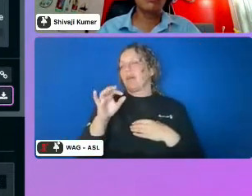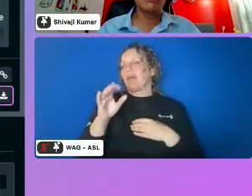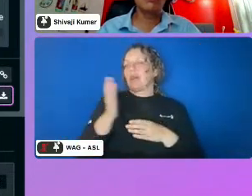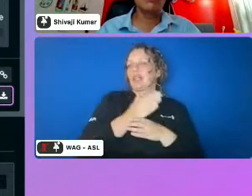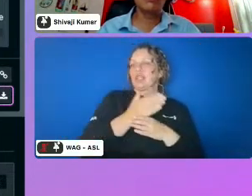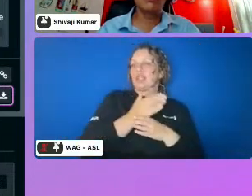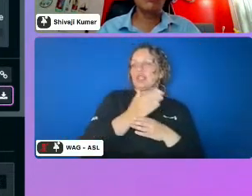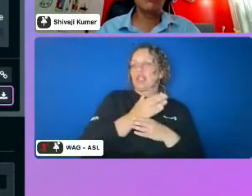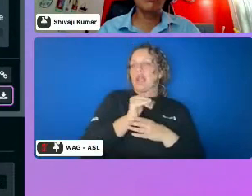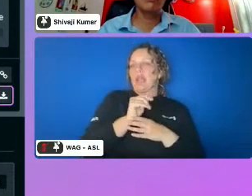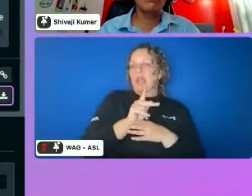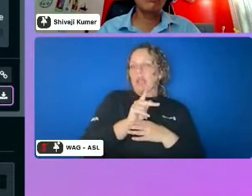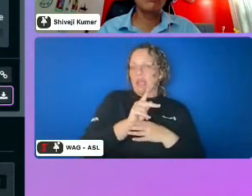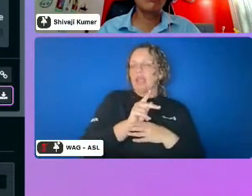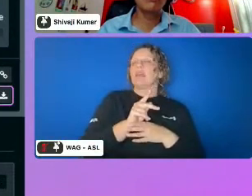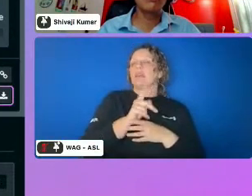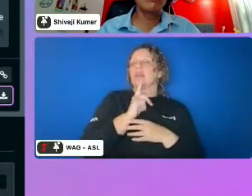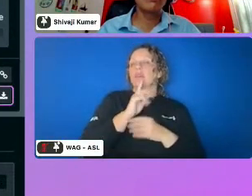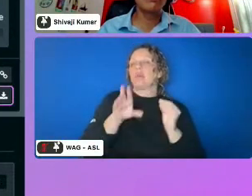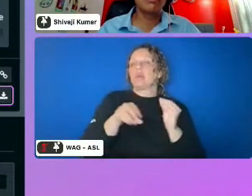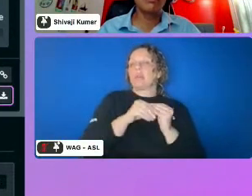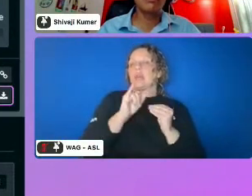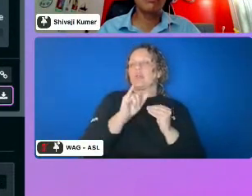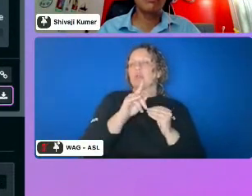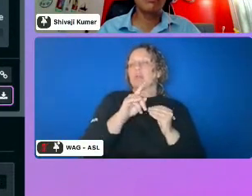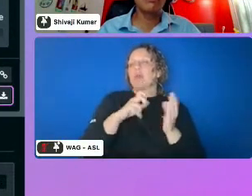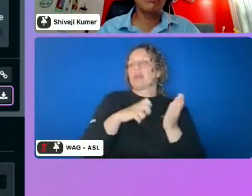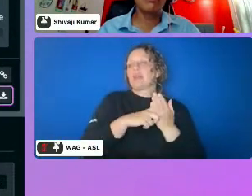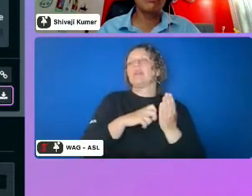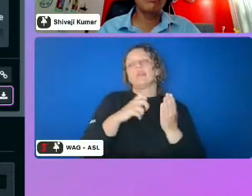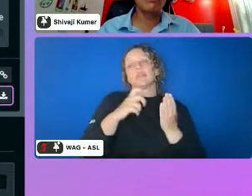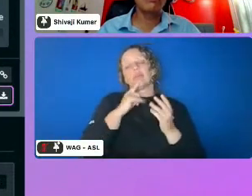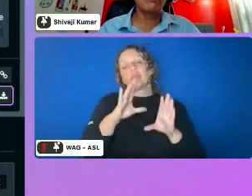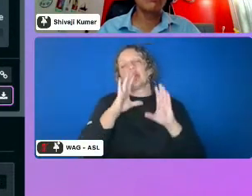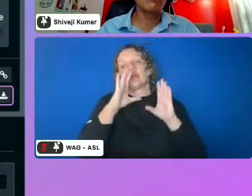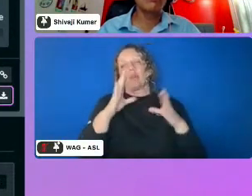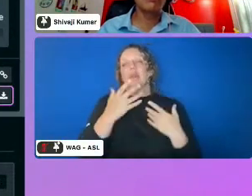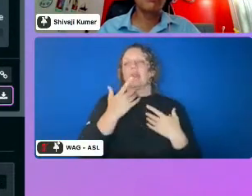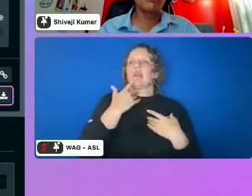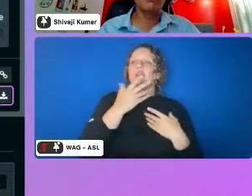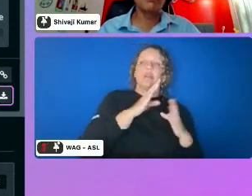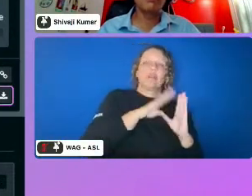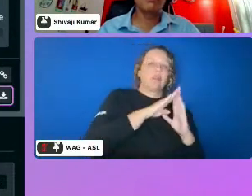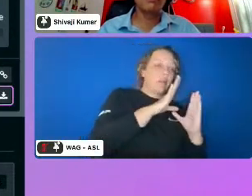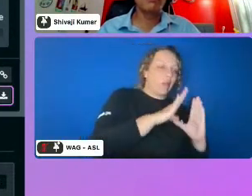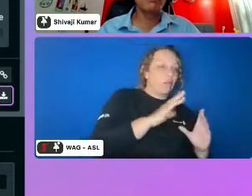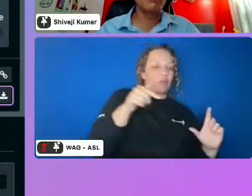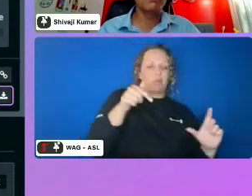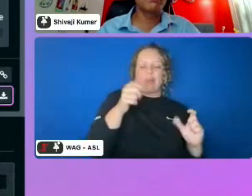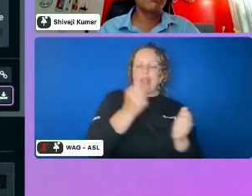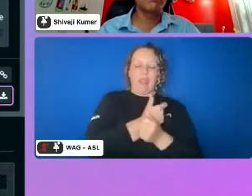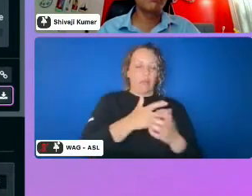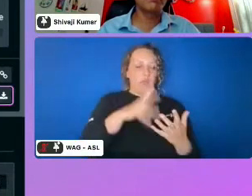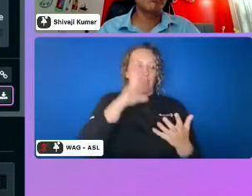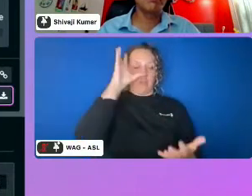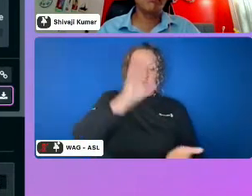to attribute or to attach to a Jira ticket is great. The developers get the selectors, they get their screenshots, everyone's happy.